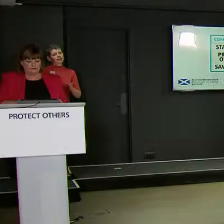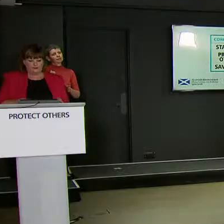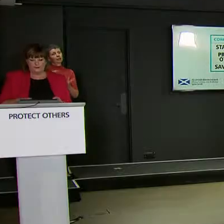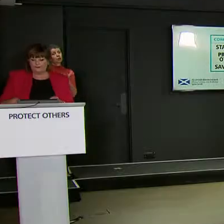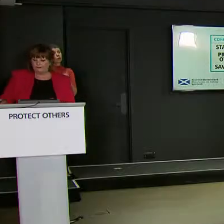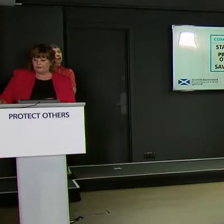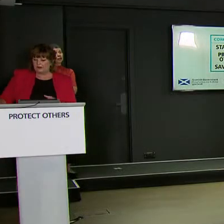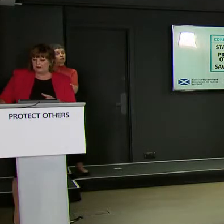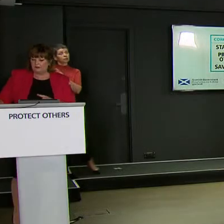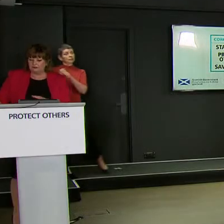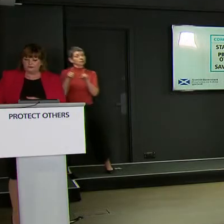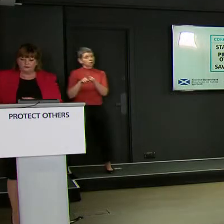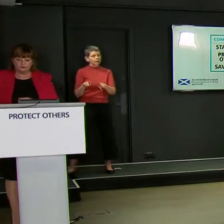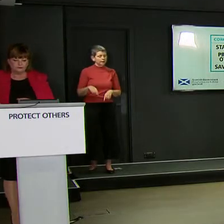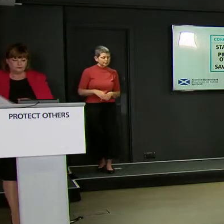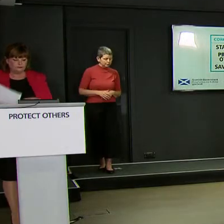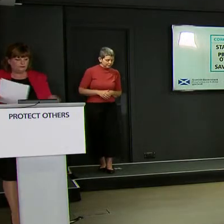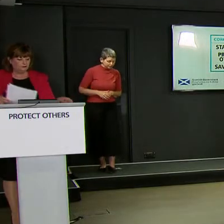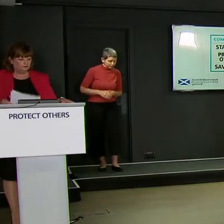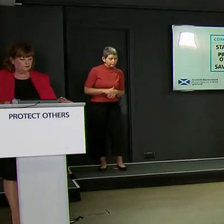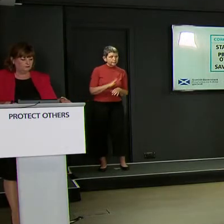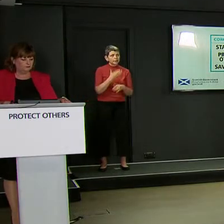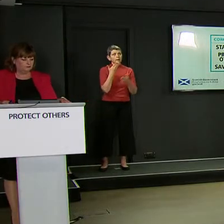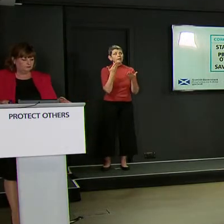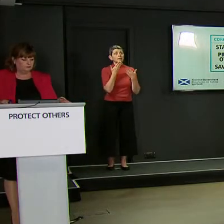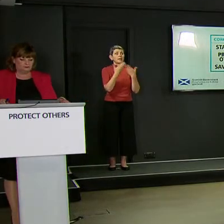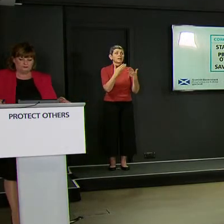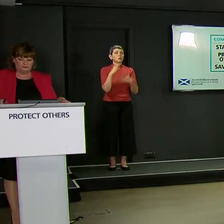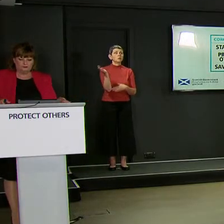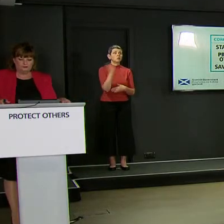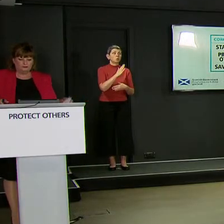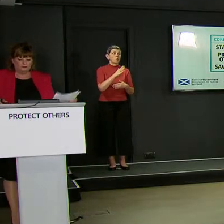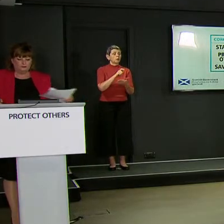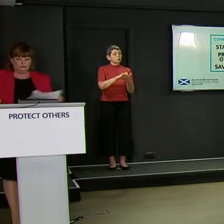OK thanks. My thanks to all the journalists for joining us today. That concludes all of